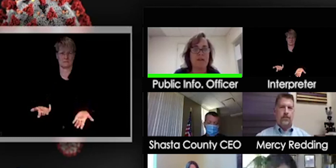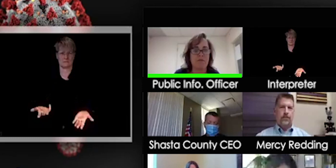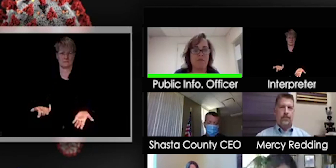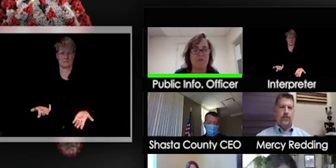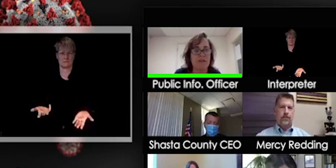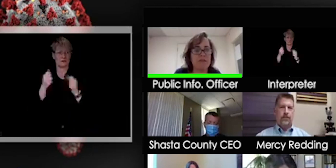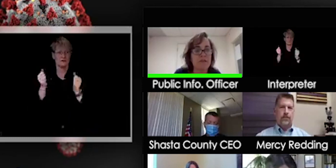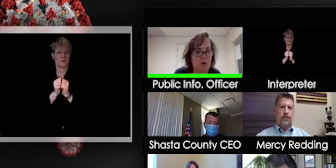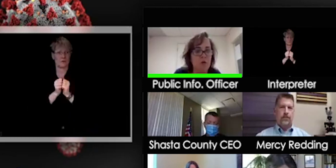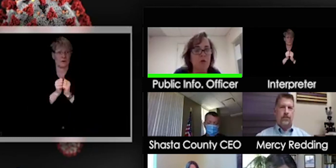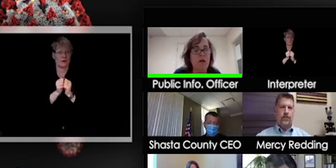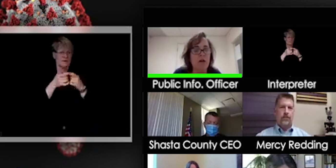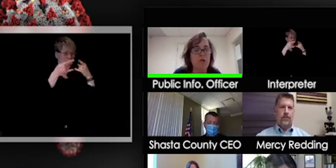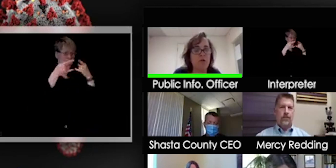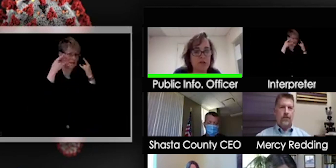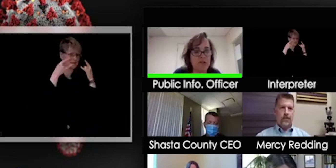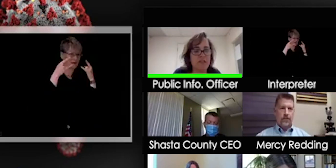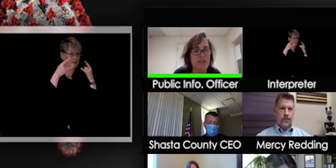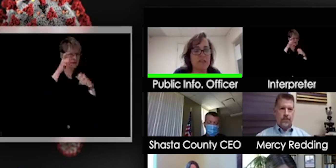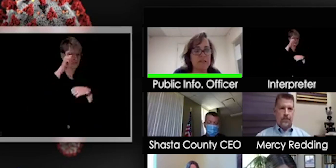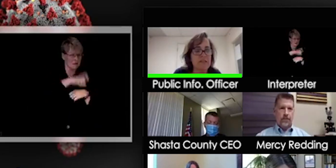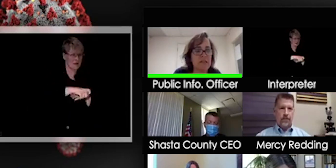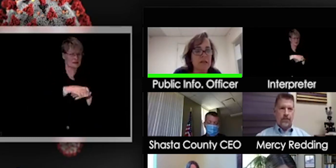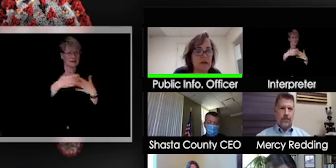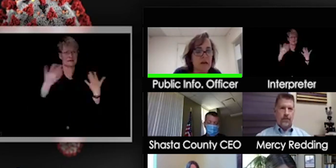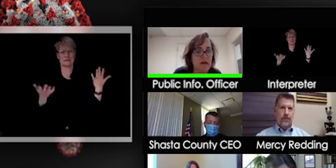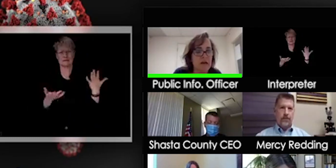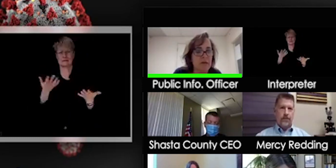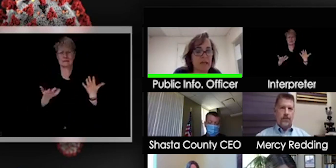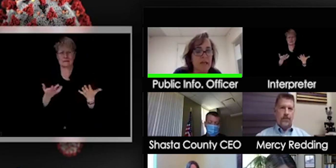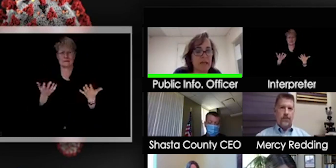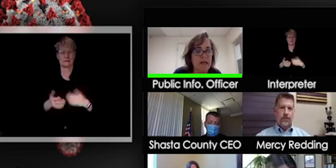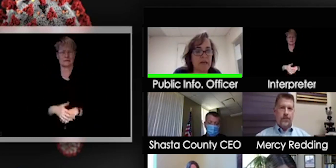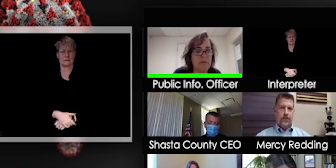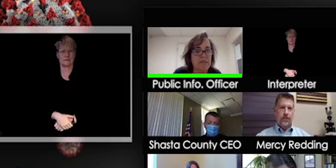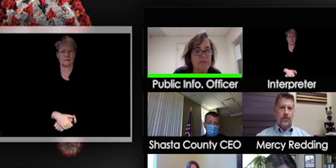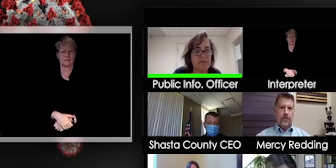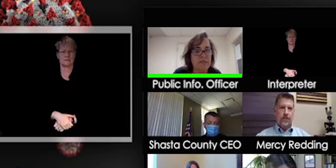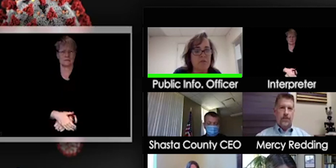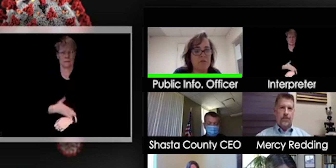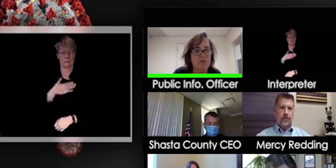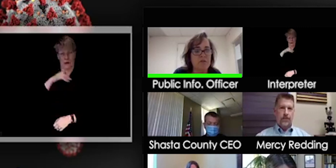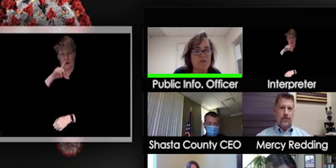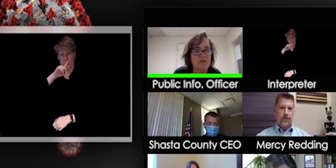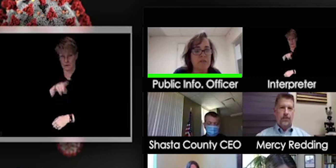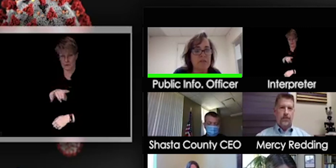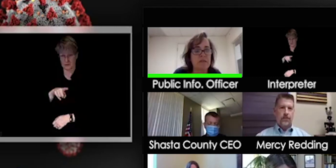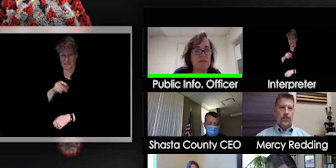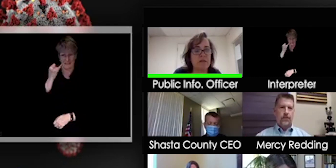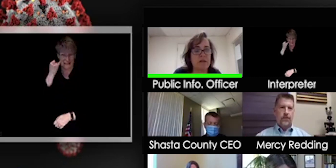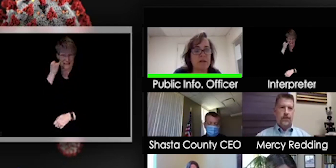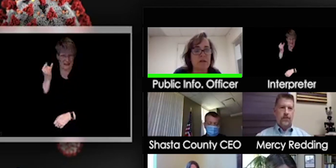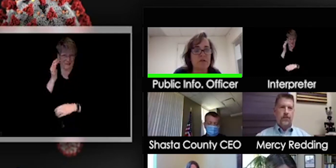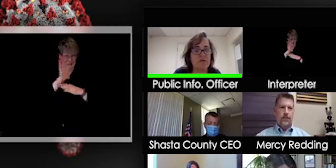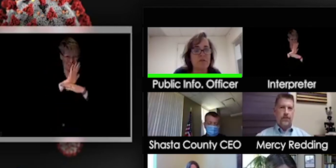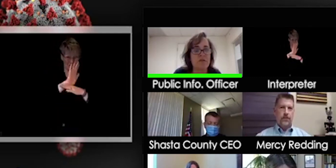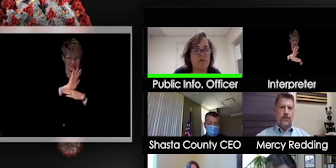the face covering guidance. So, the question is can businesses refuse service to those